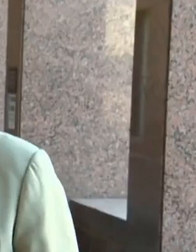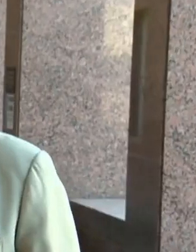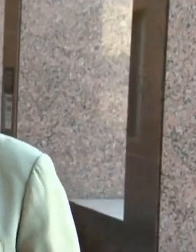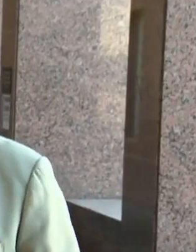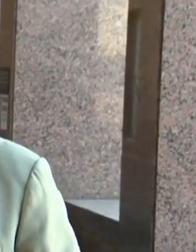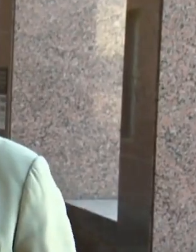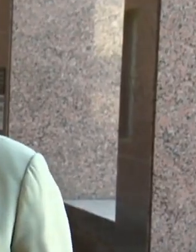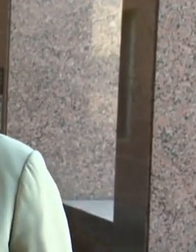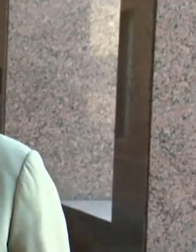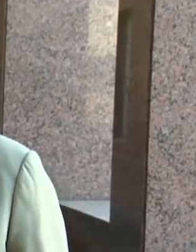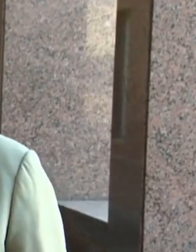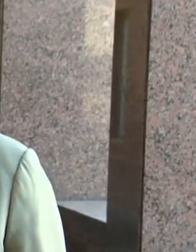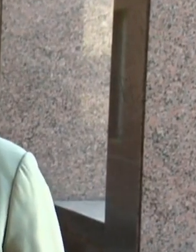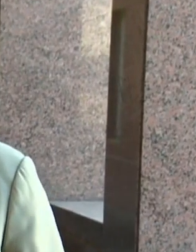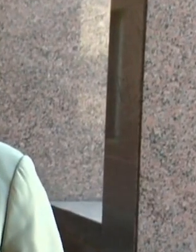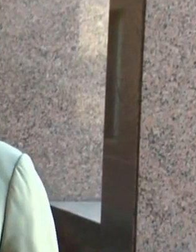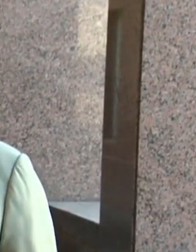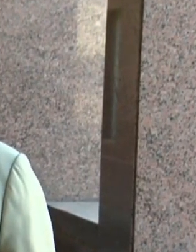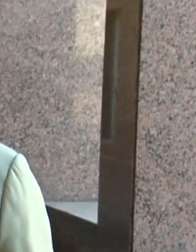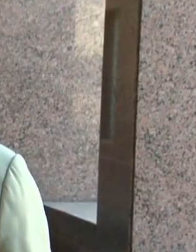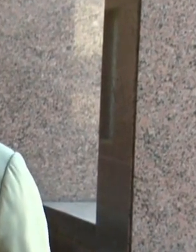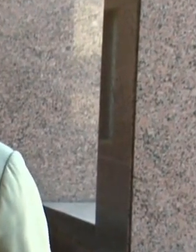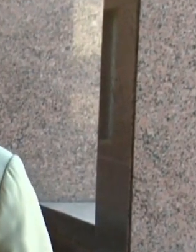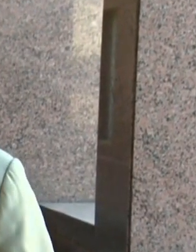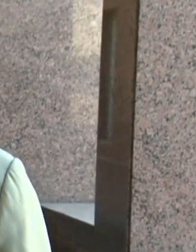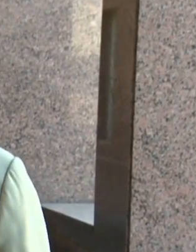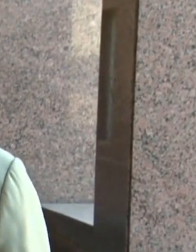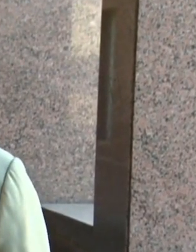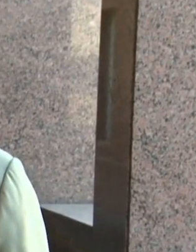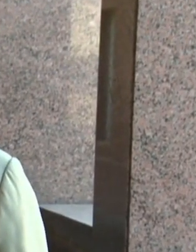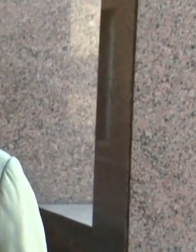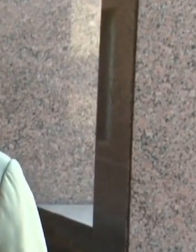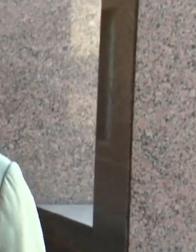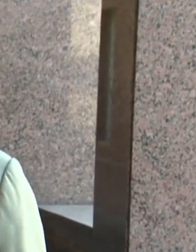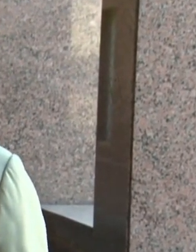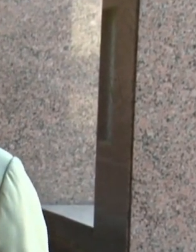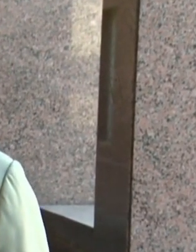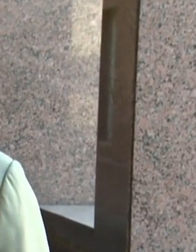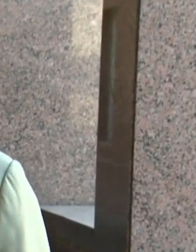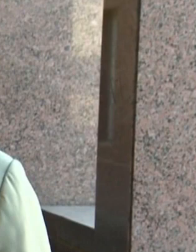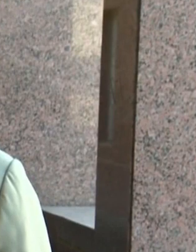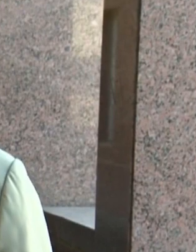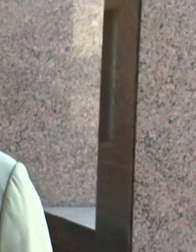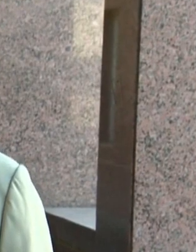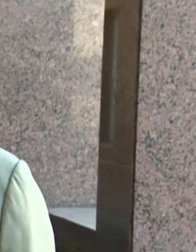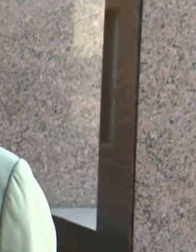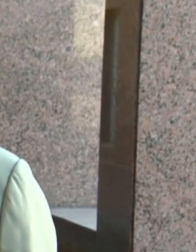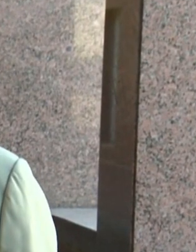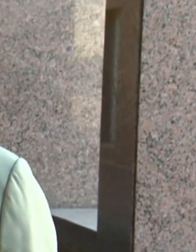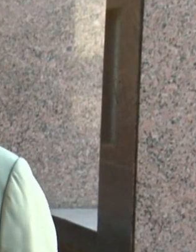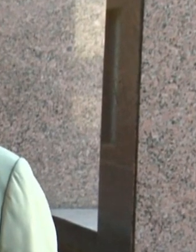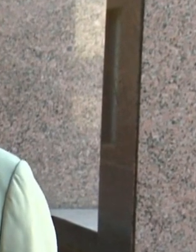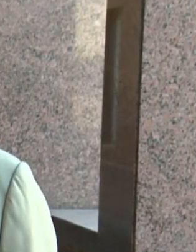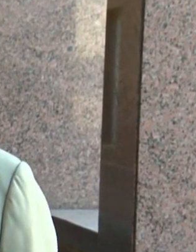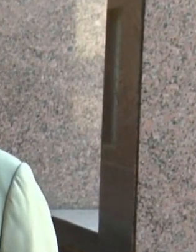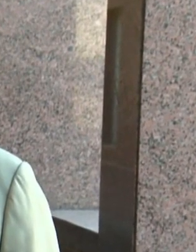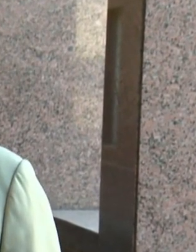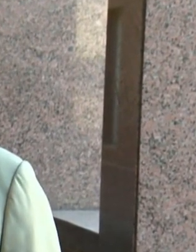ARE TRYING TO ASSURE THE PUBLIC THAT THINGS WILL GET BETTER. HERE'S KCAL 9'S DAVE LOPEZ. BUT DAVE LOPEZ.